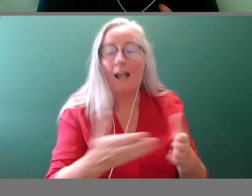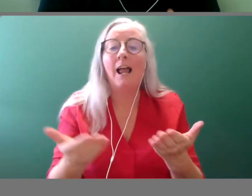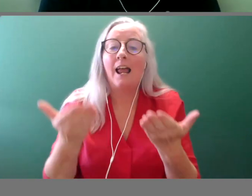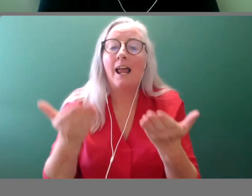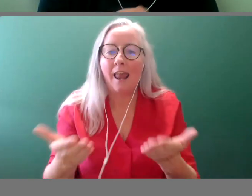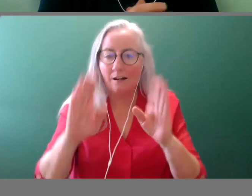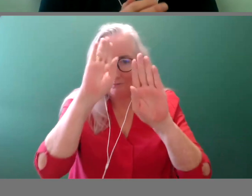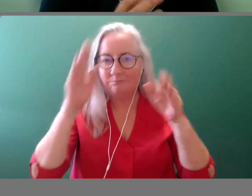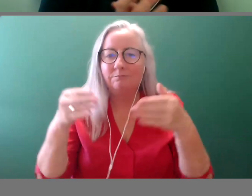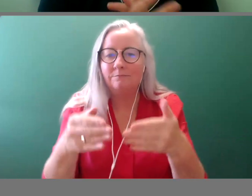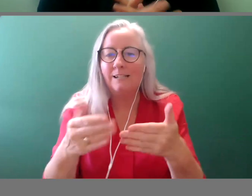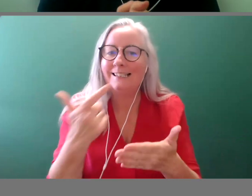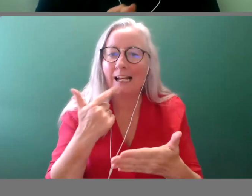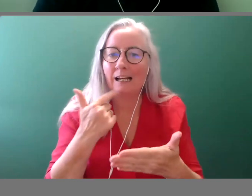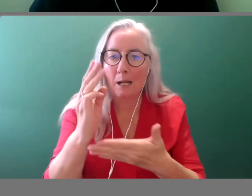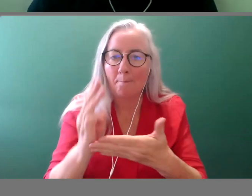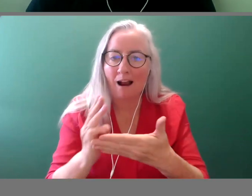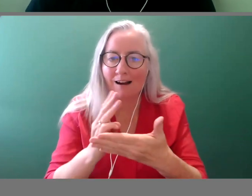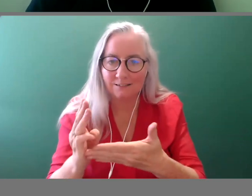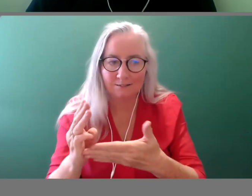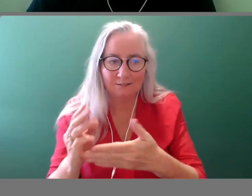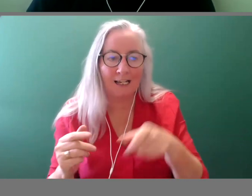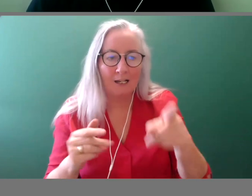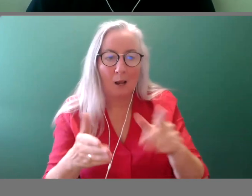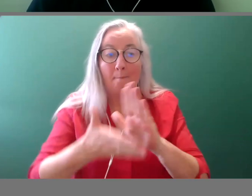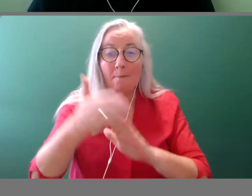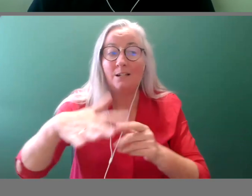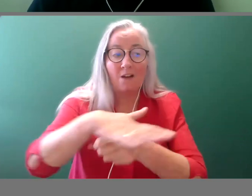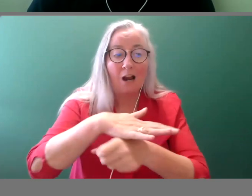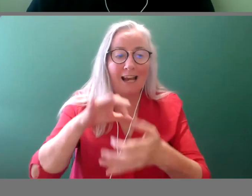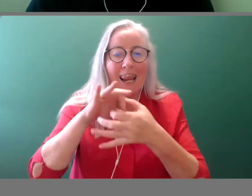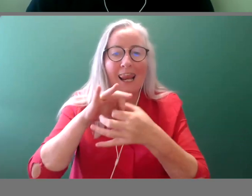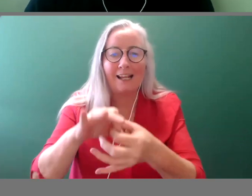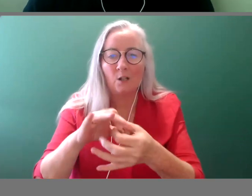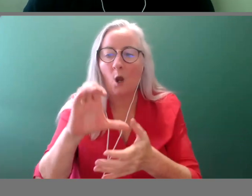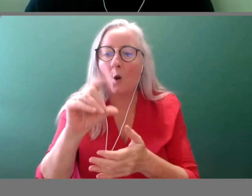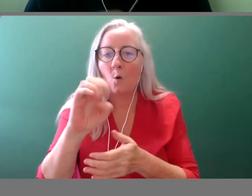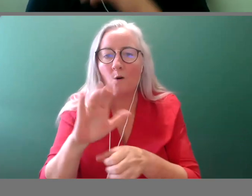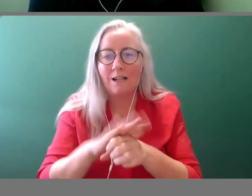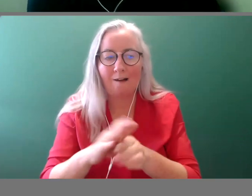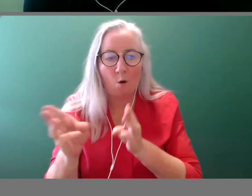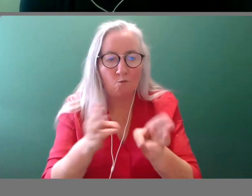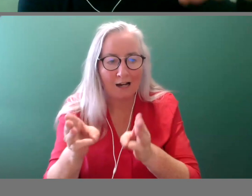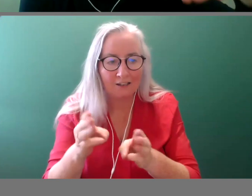second part which is looking at built environment related codes of practice arising from legislation